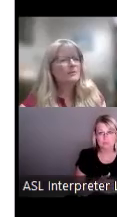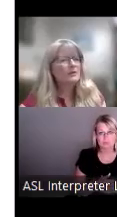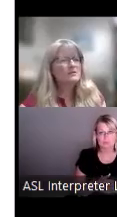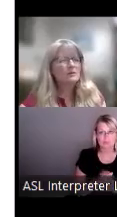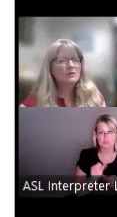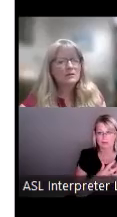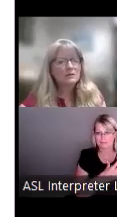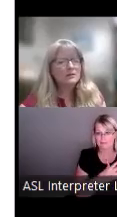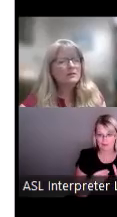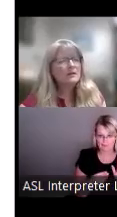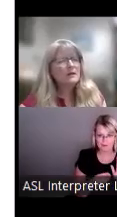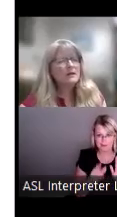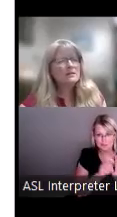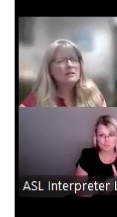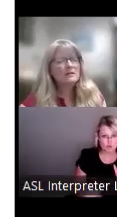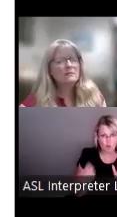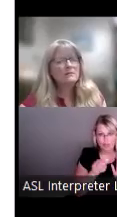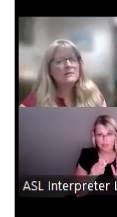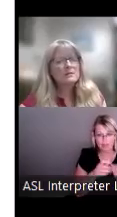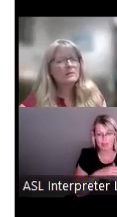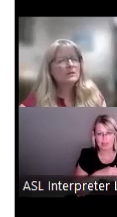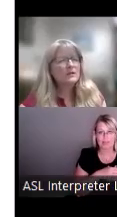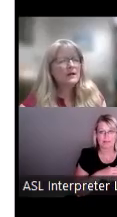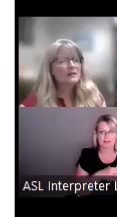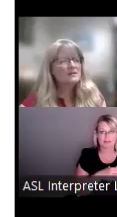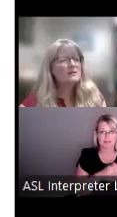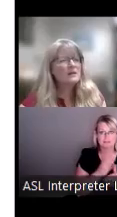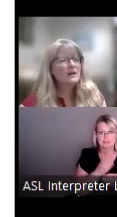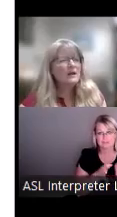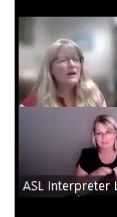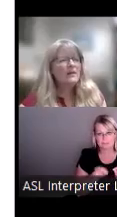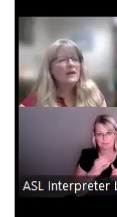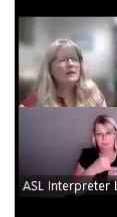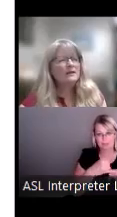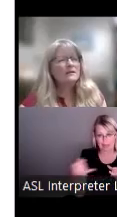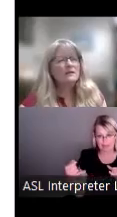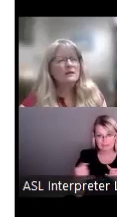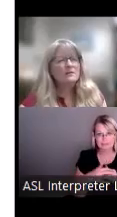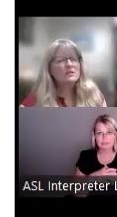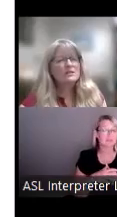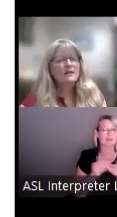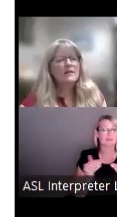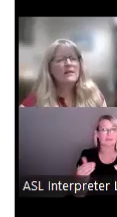copy a circle and some simple lines, and then just kind of